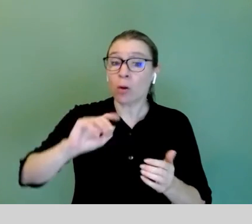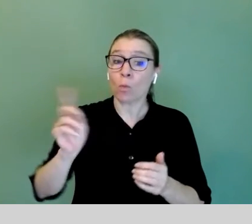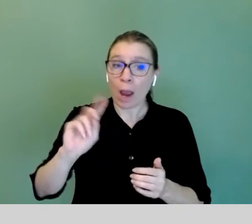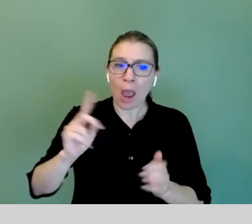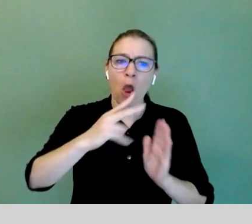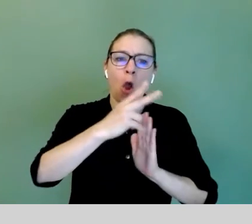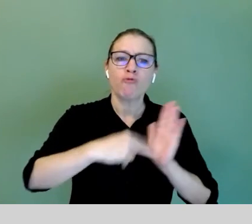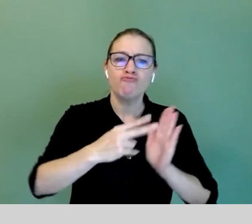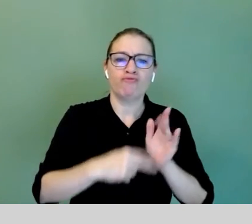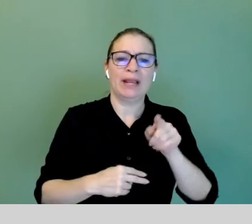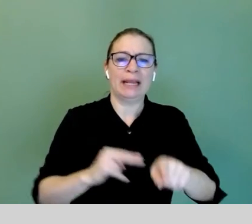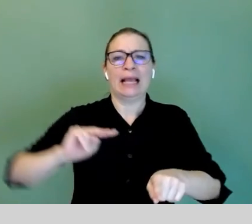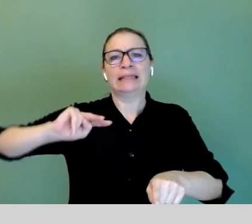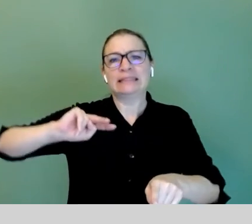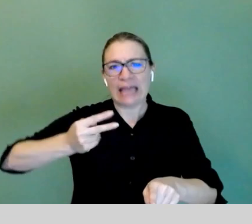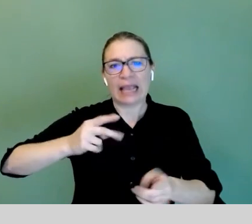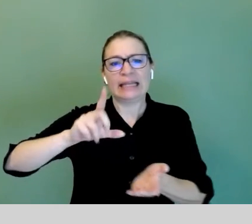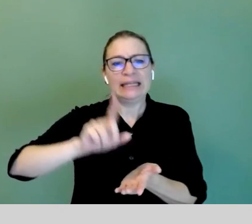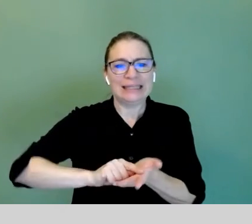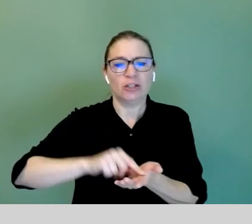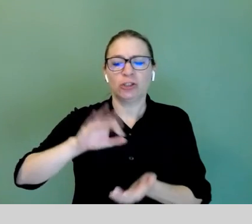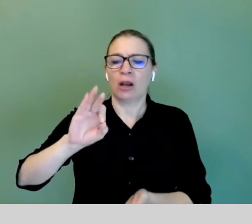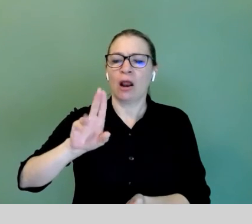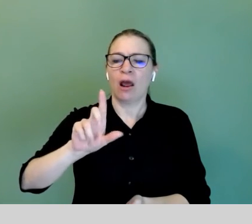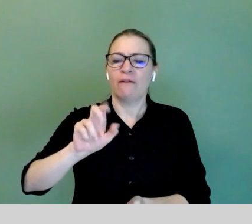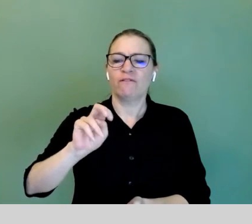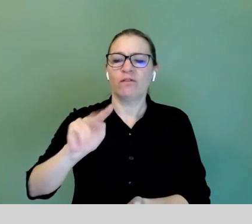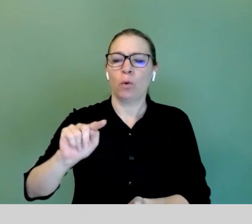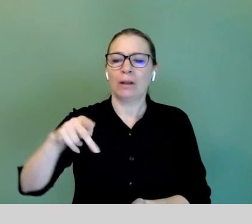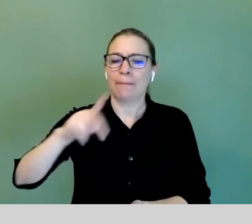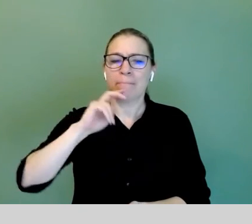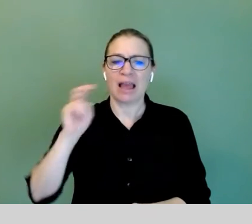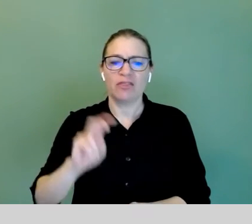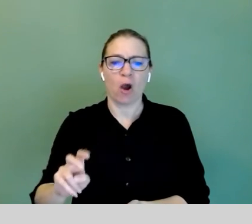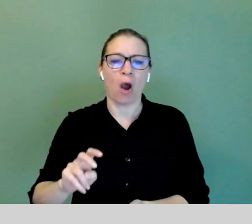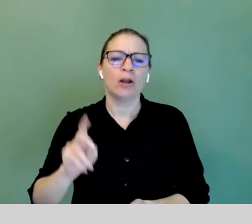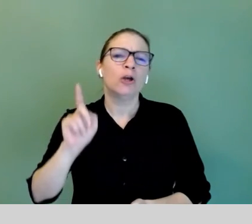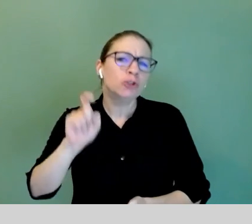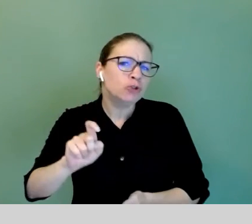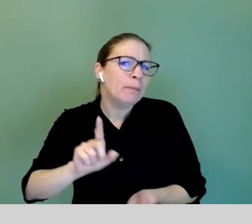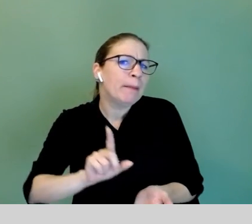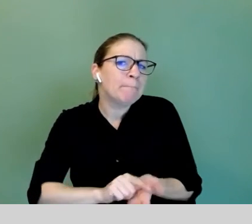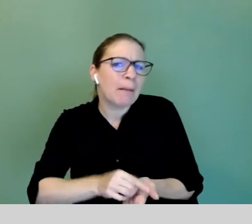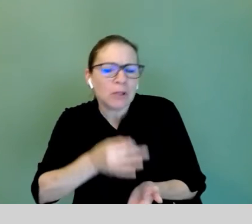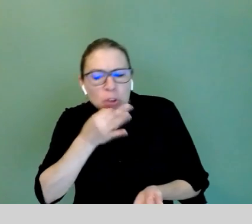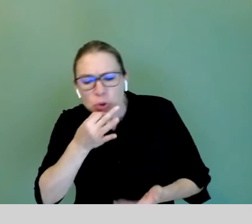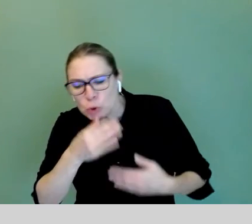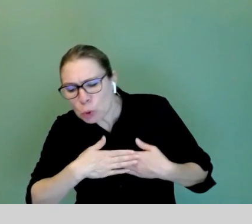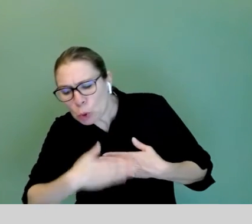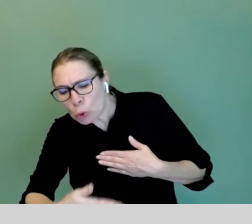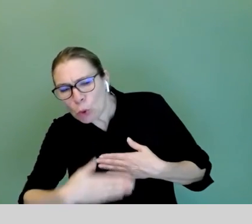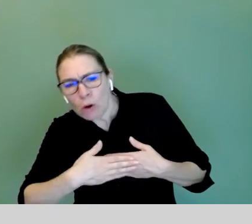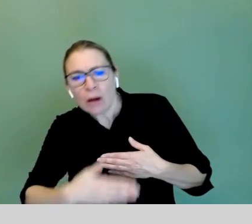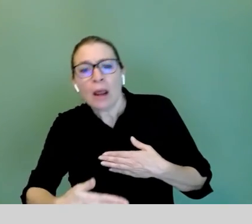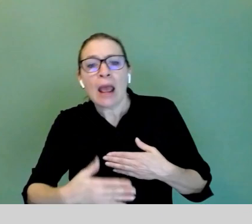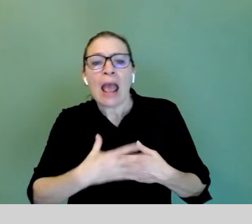of "Fluent Python" by Luciano Ramalho, a great book that will come, hopefully, out in the upcoming weeks or months.